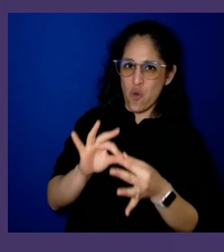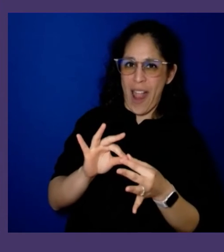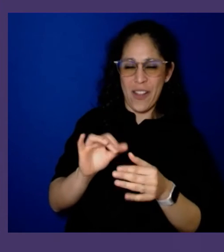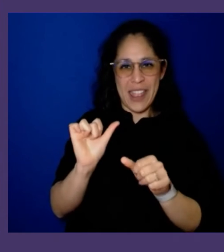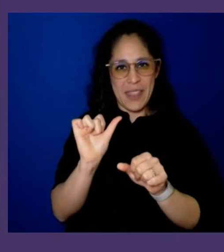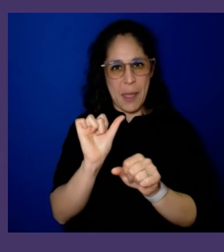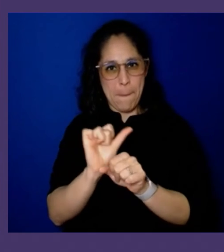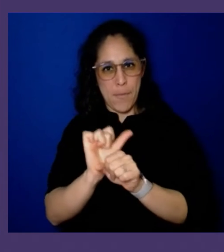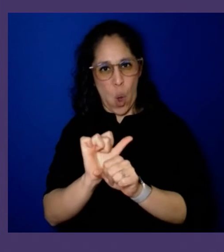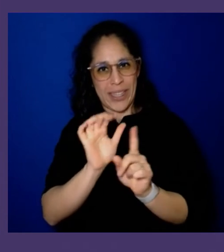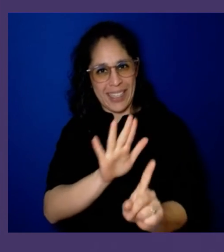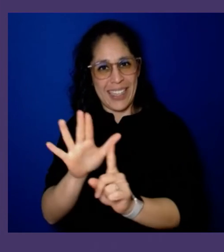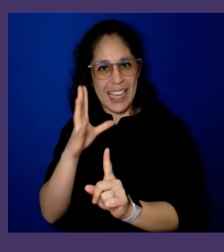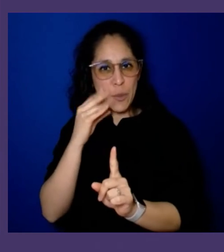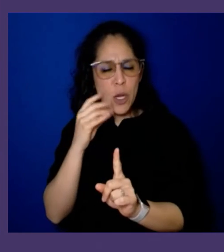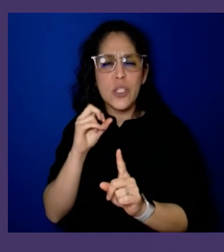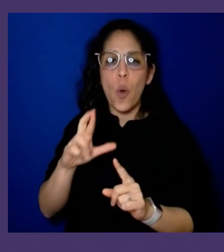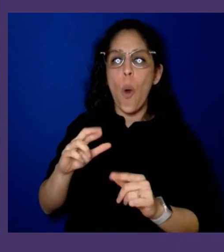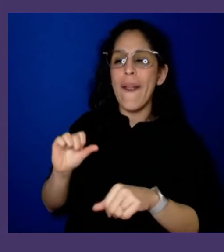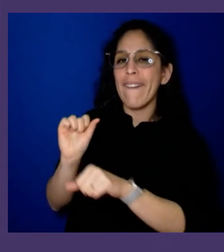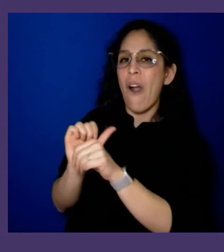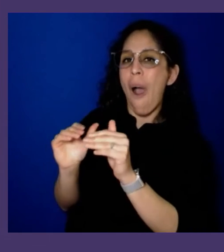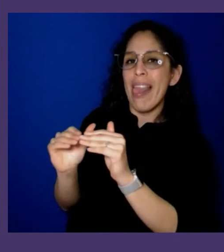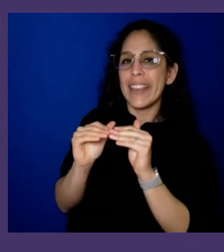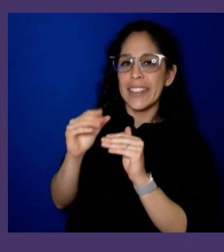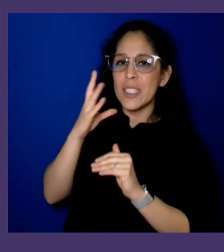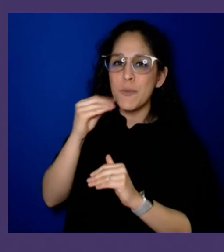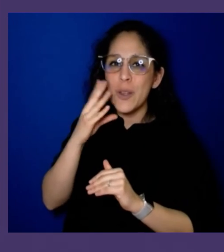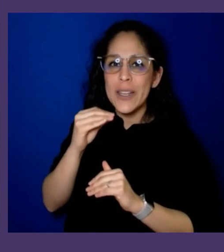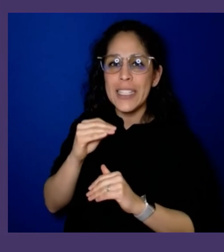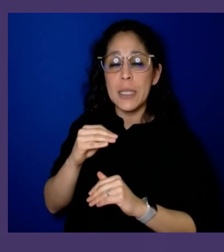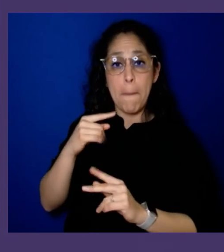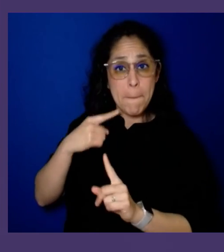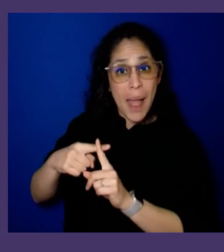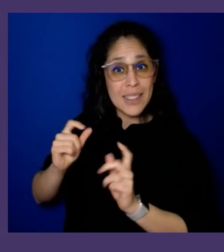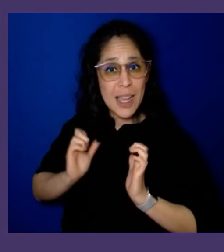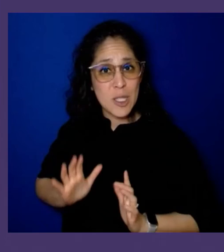our colleague experience, and our customer experience, so when products and